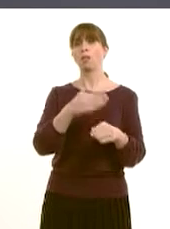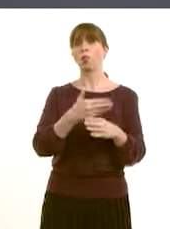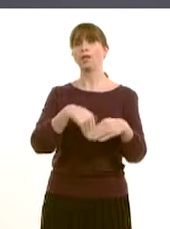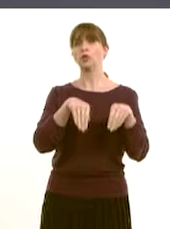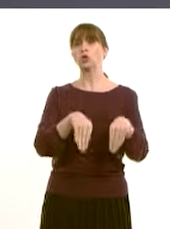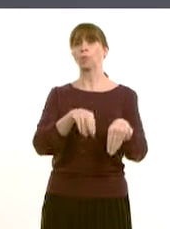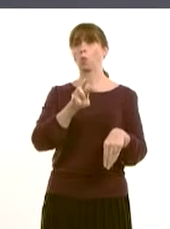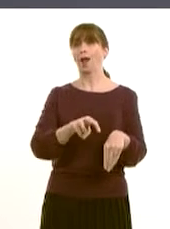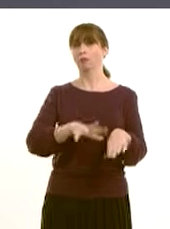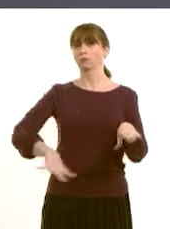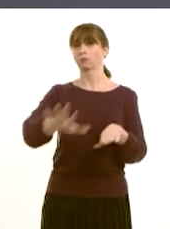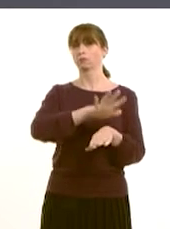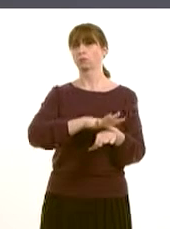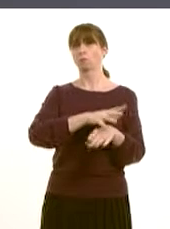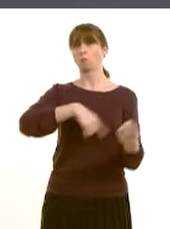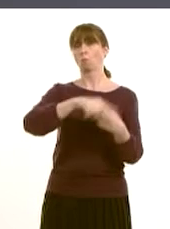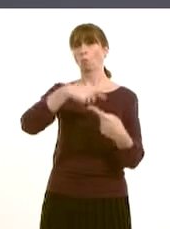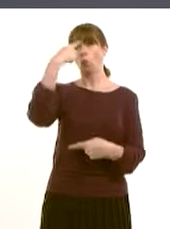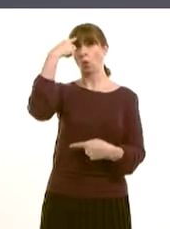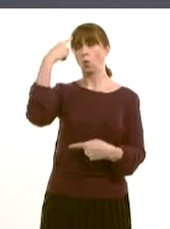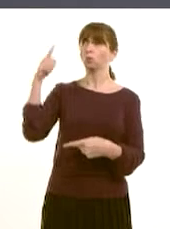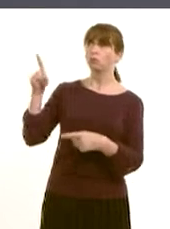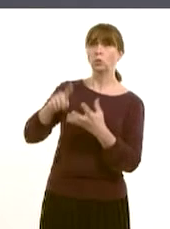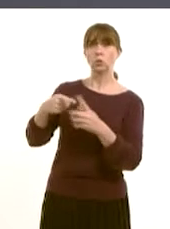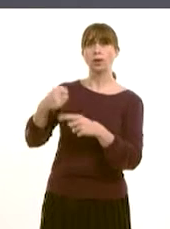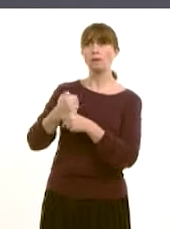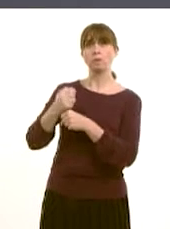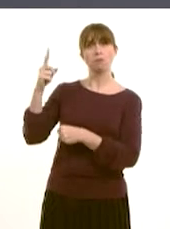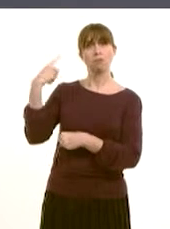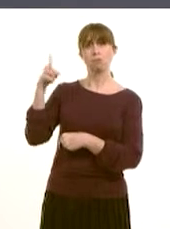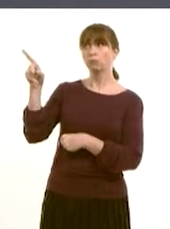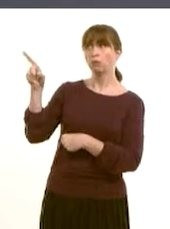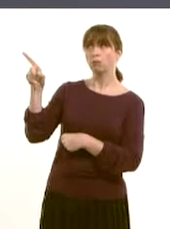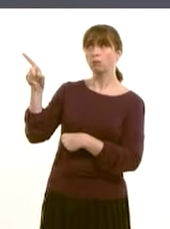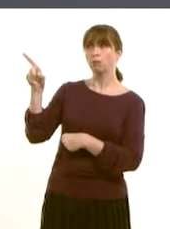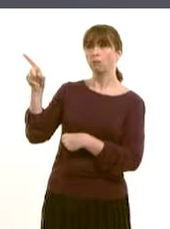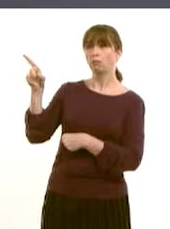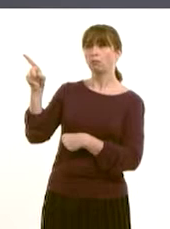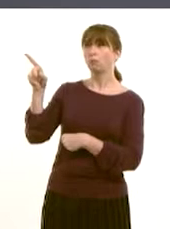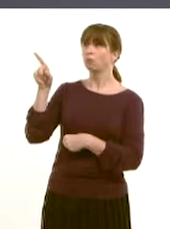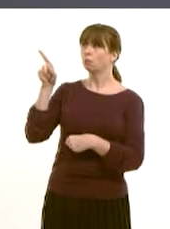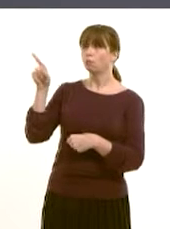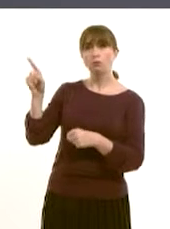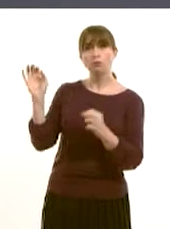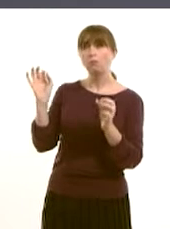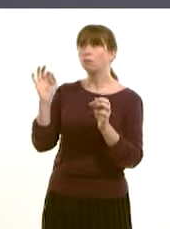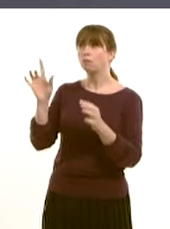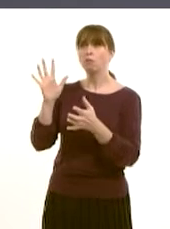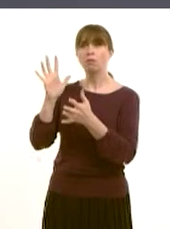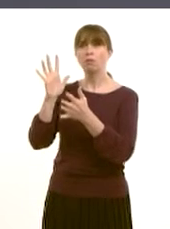had thought that the UK Government had pledged not to tamper with the Sunday trading laws,